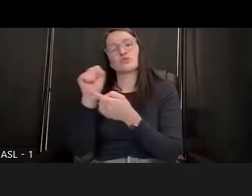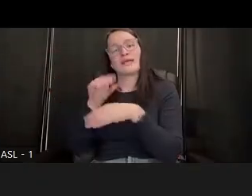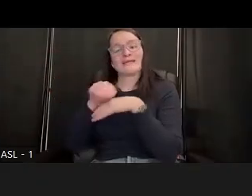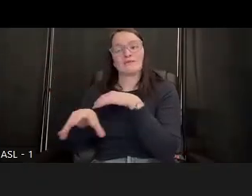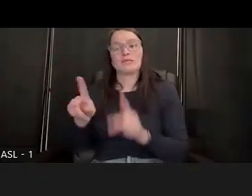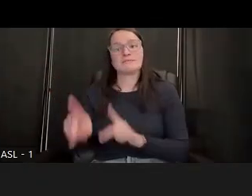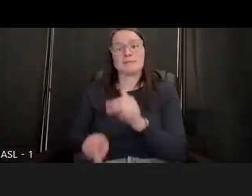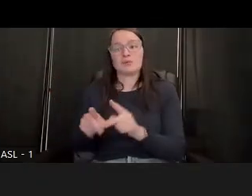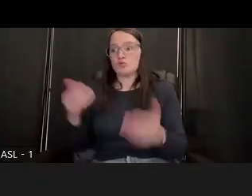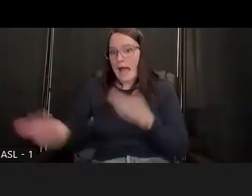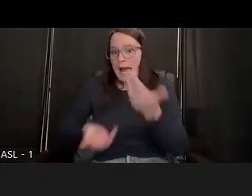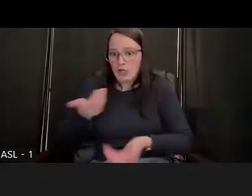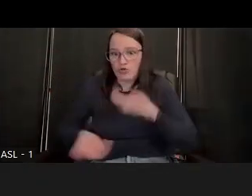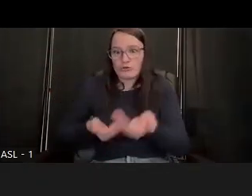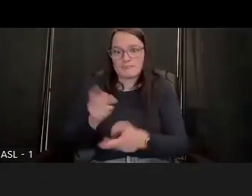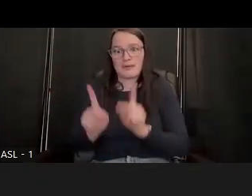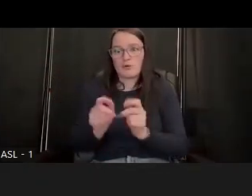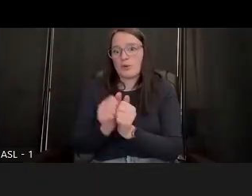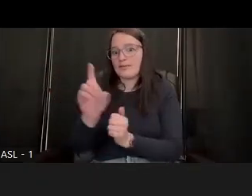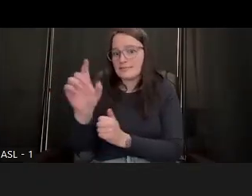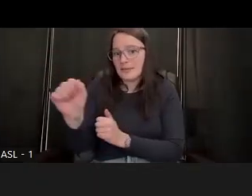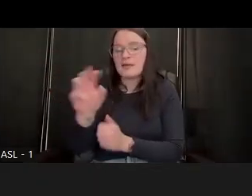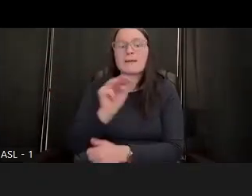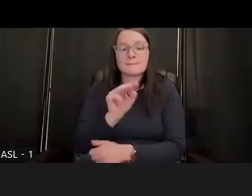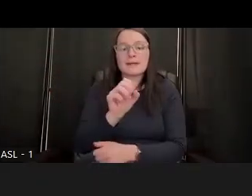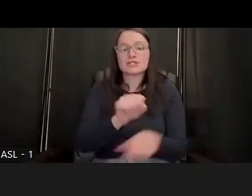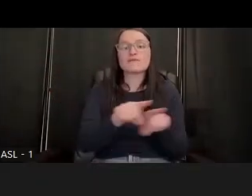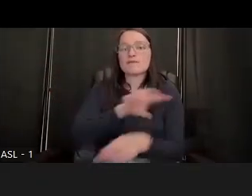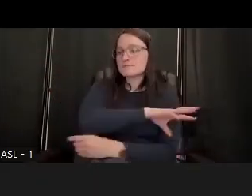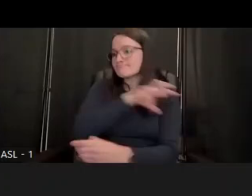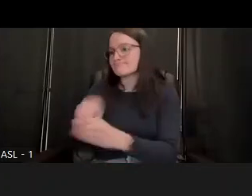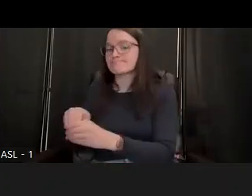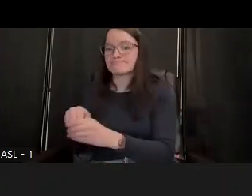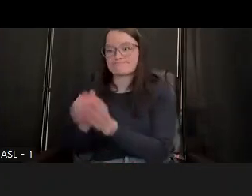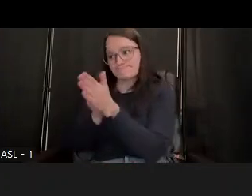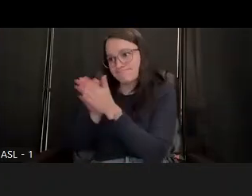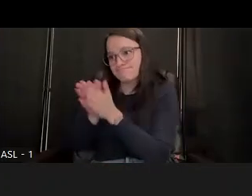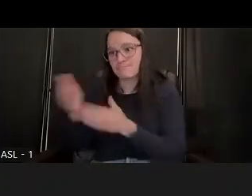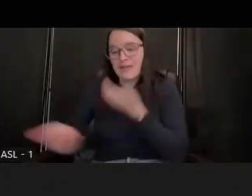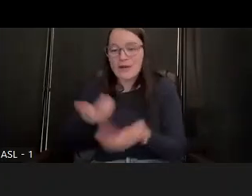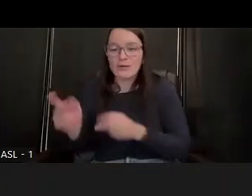was part of that in ramping up their efforts to hire. And it really called on people to begin